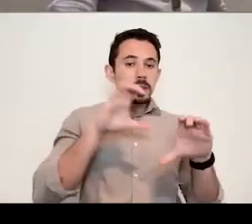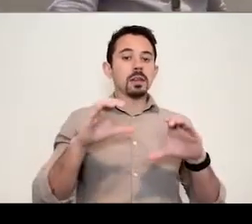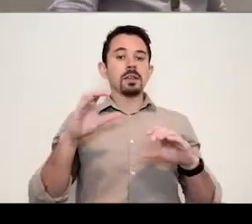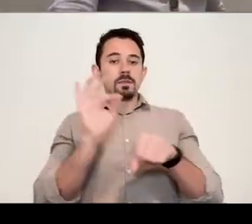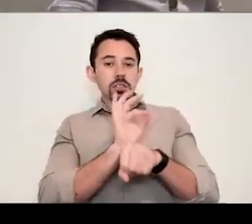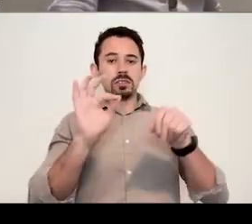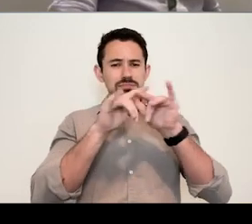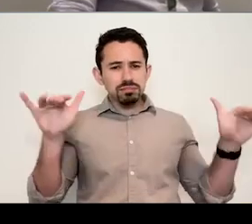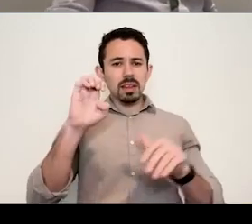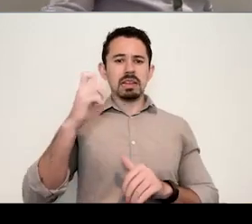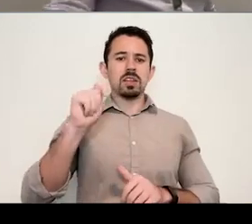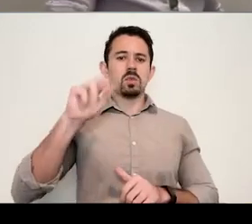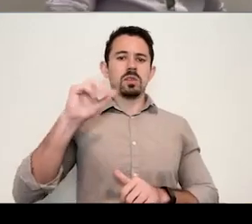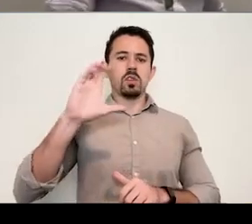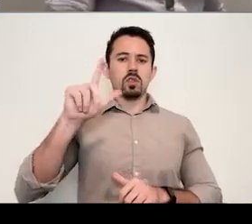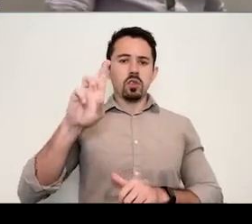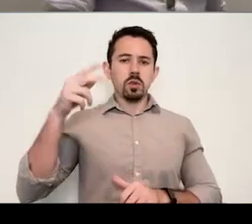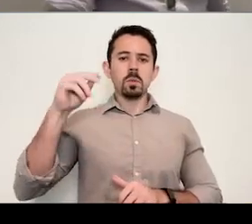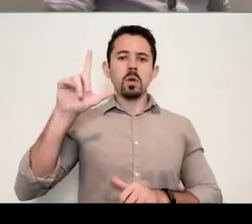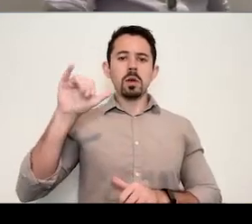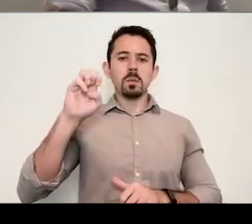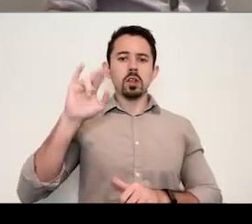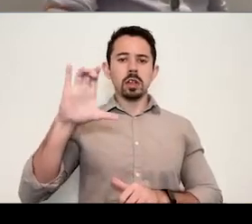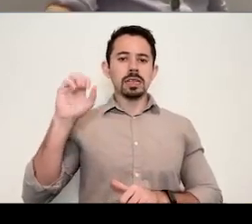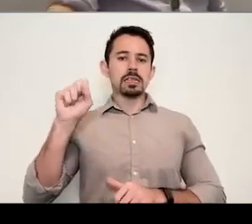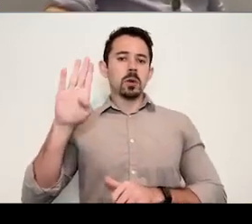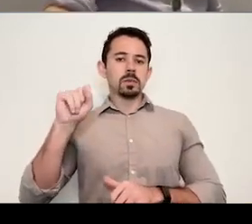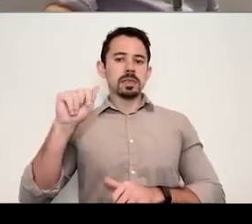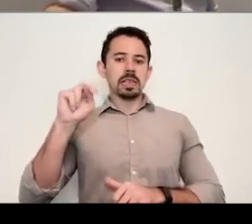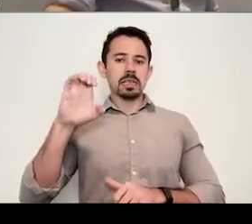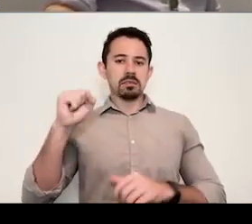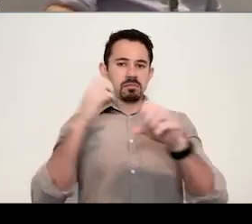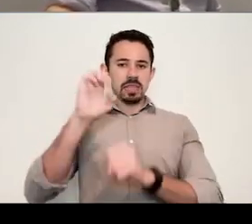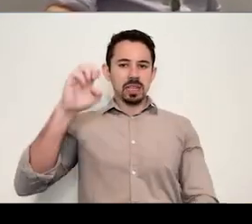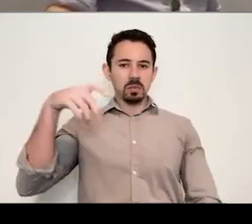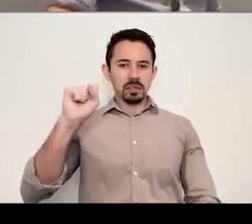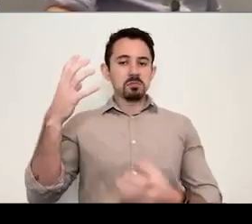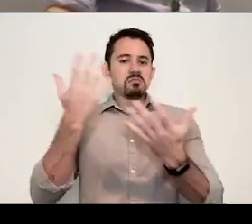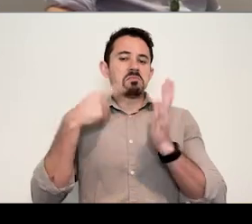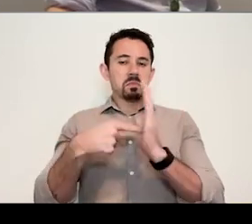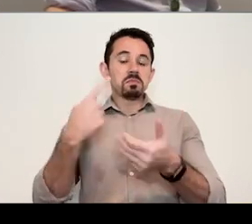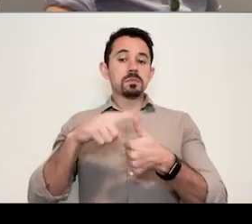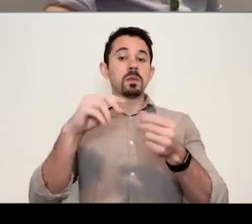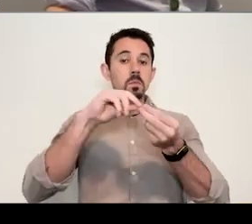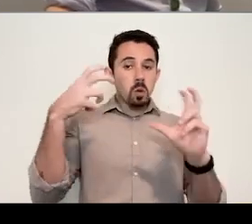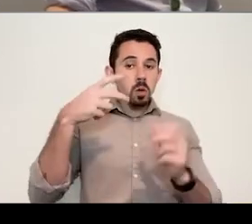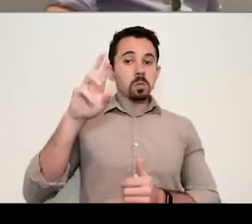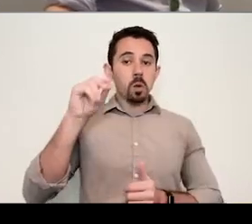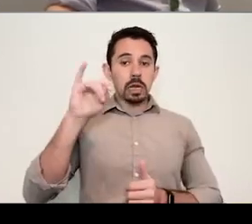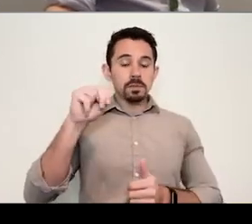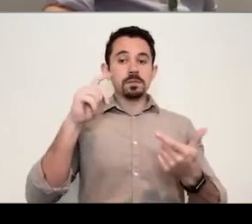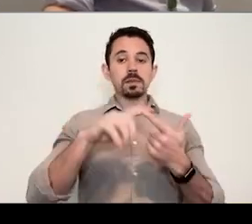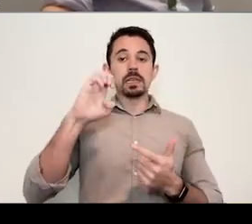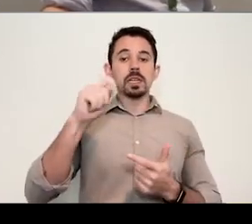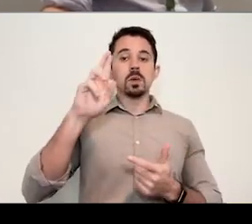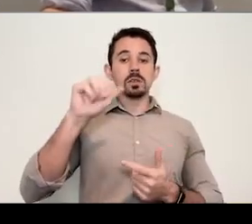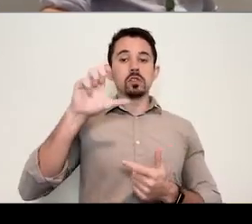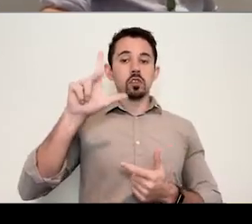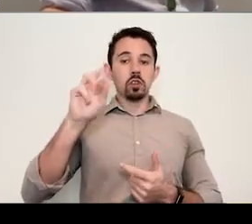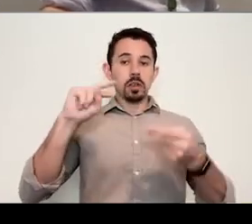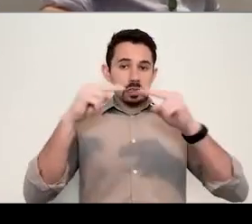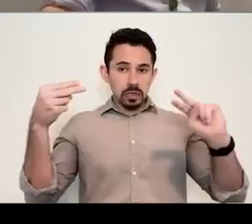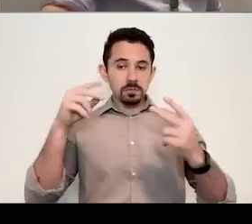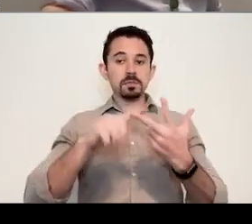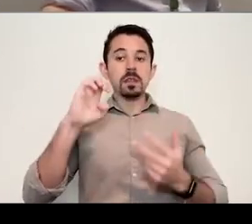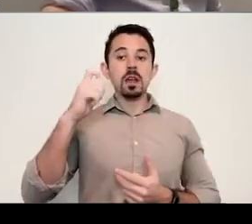polymeric substances or "EPS" such as proteins, extracellular DNA (eDNA), and